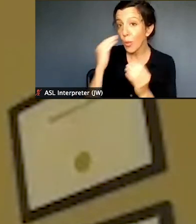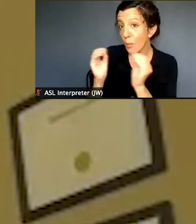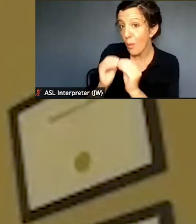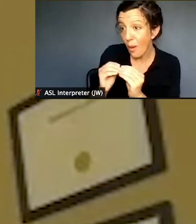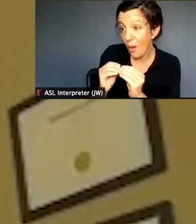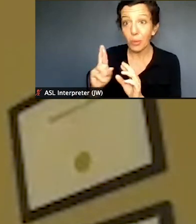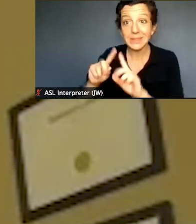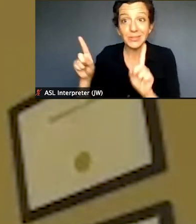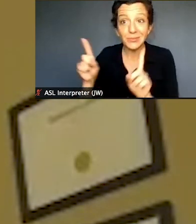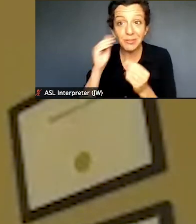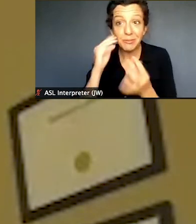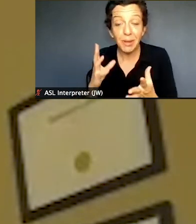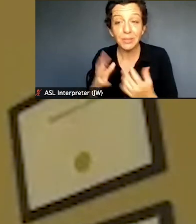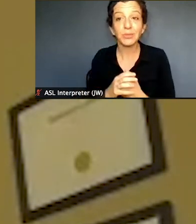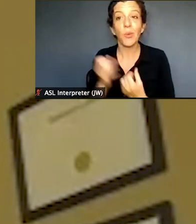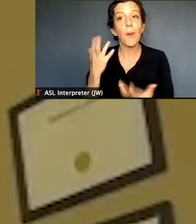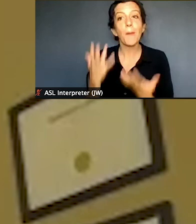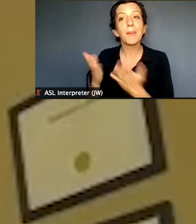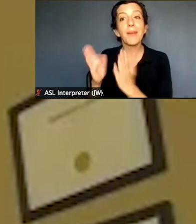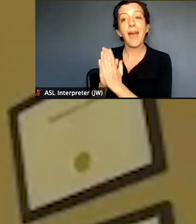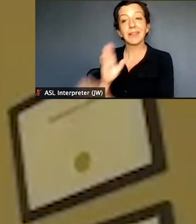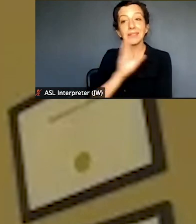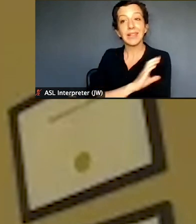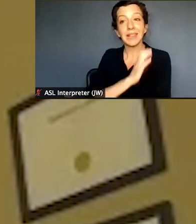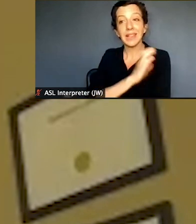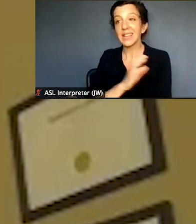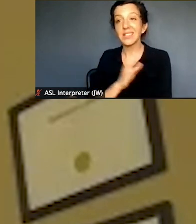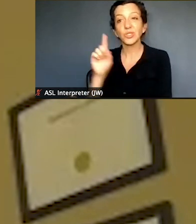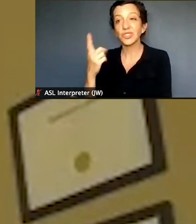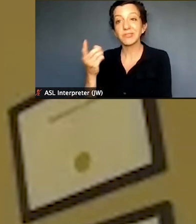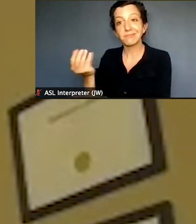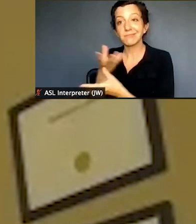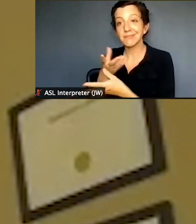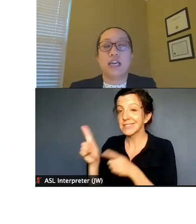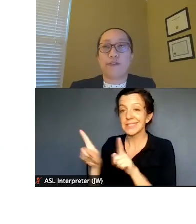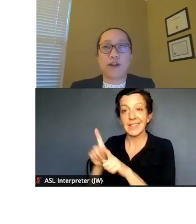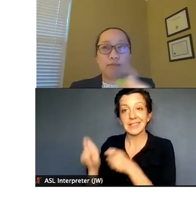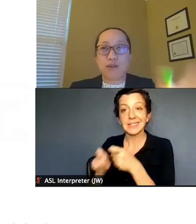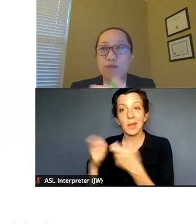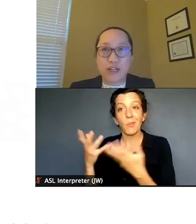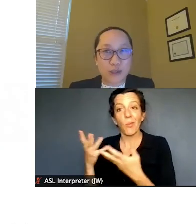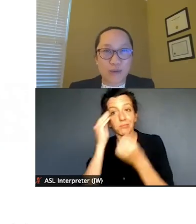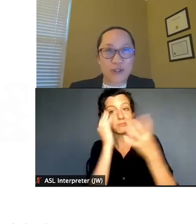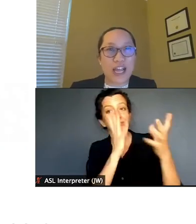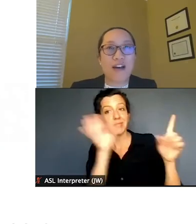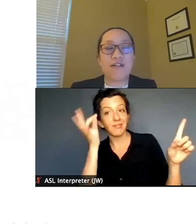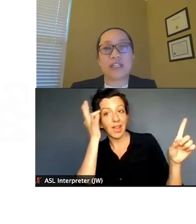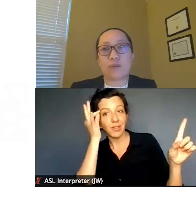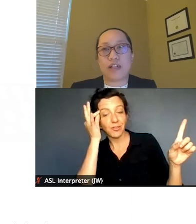Businesses do collect information about consumers from different places. There are public sources, from you consumers yourselves as well